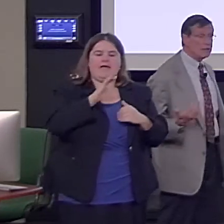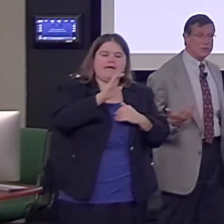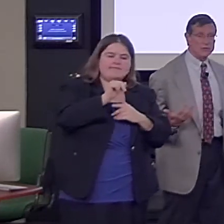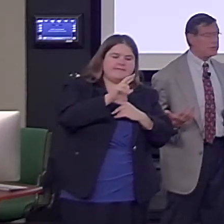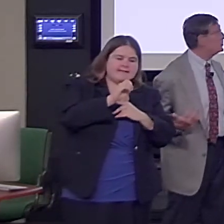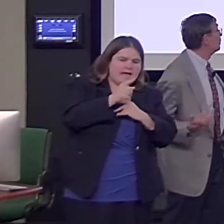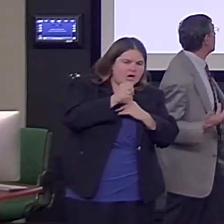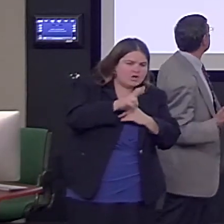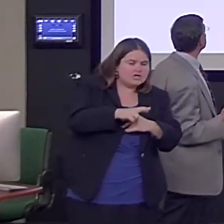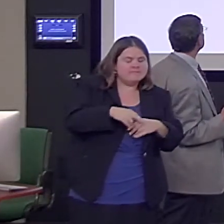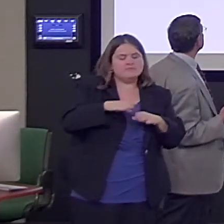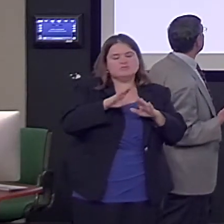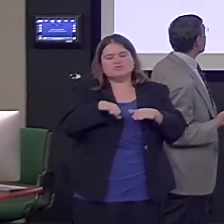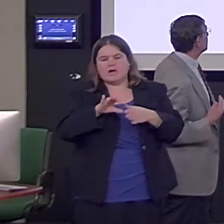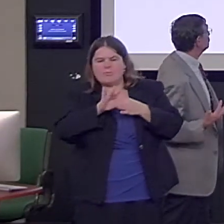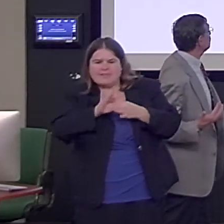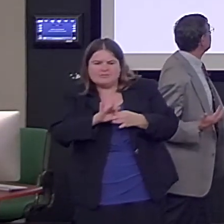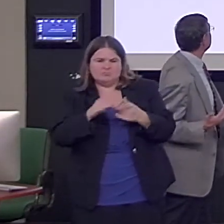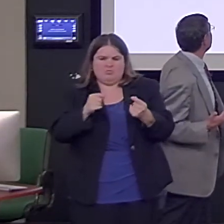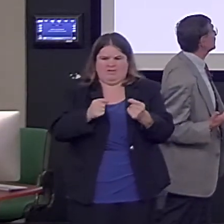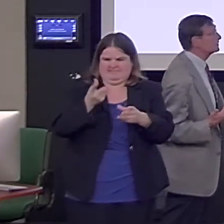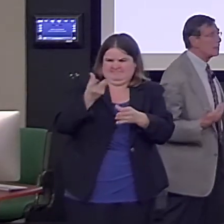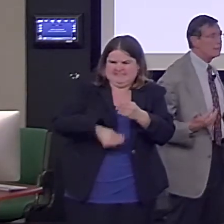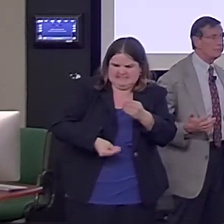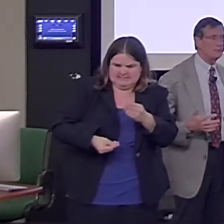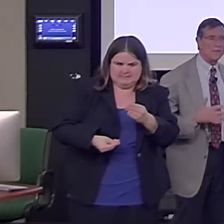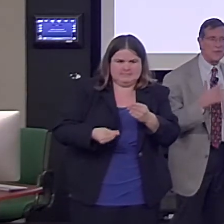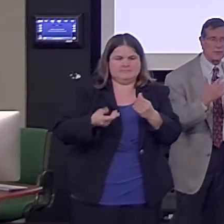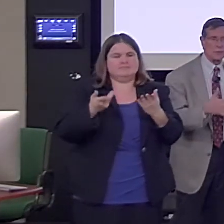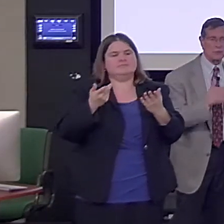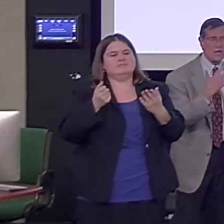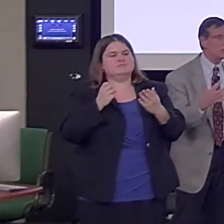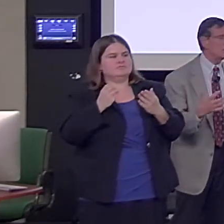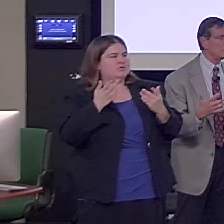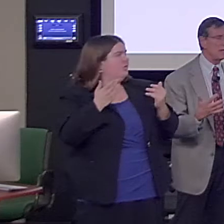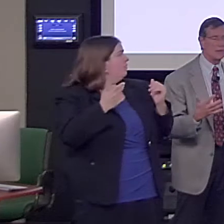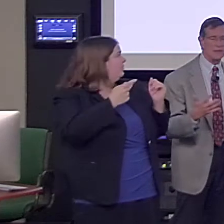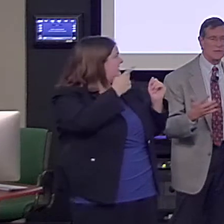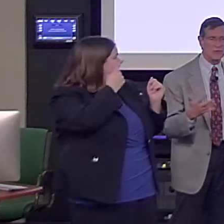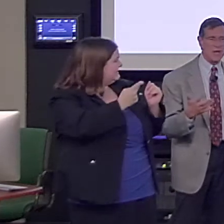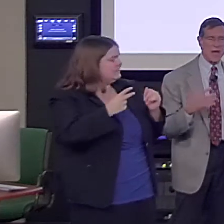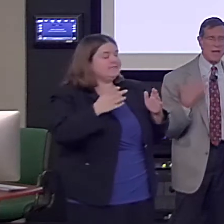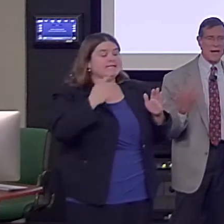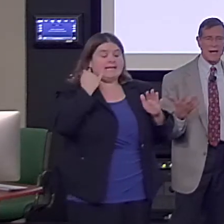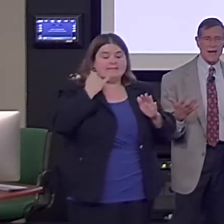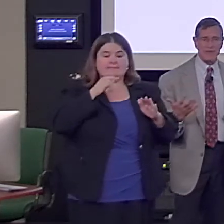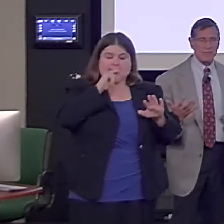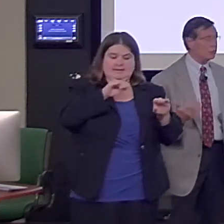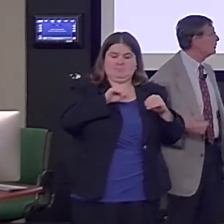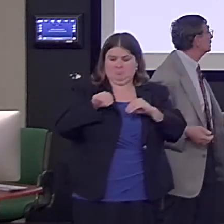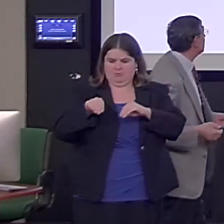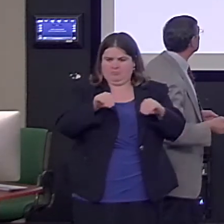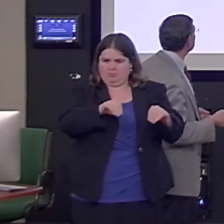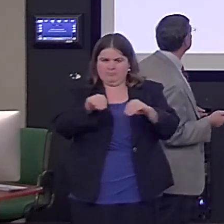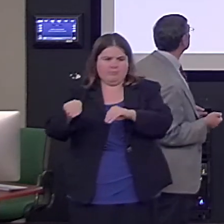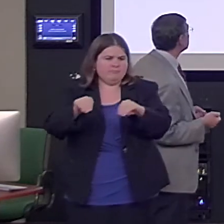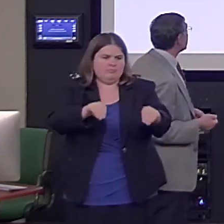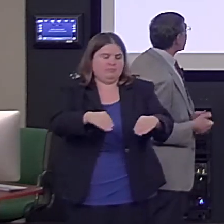to each of these domains? How much of the effects come from this rotation of caregivers and not having a permanent caregiver